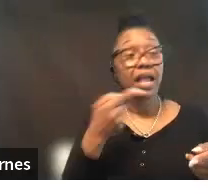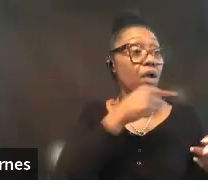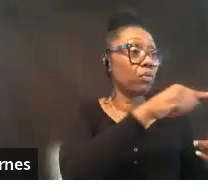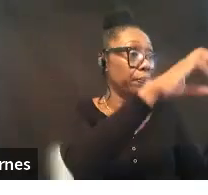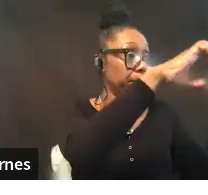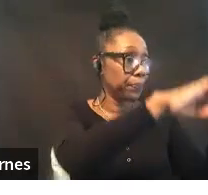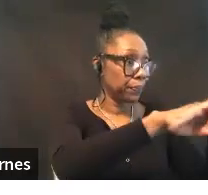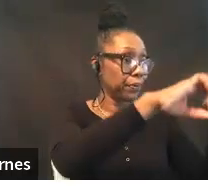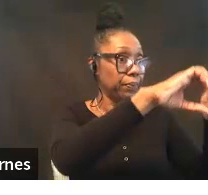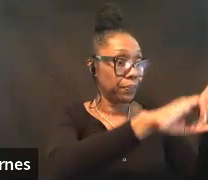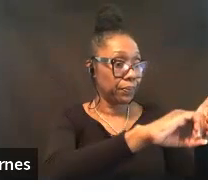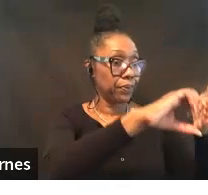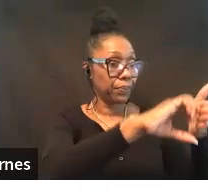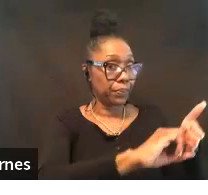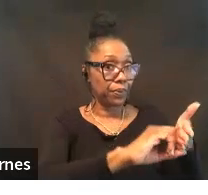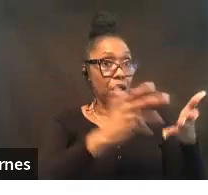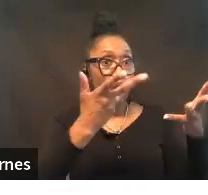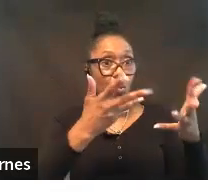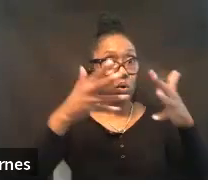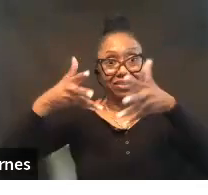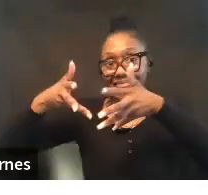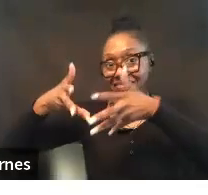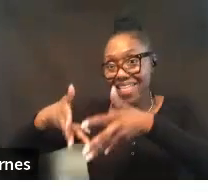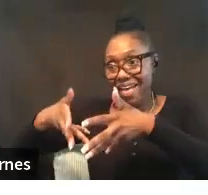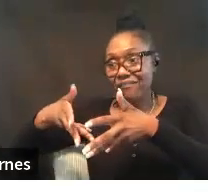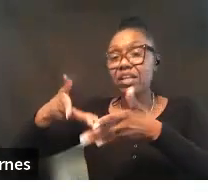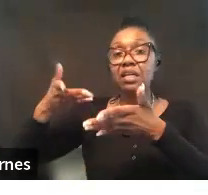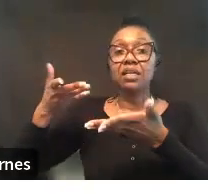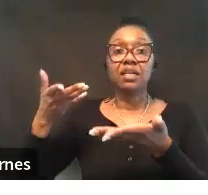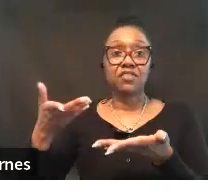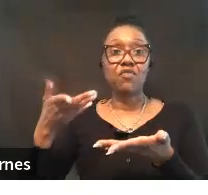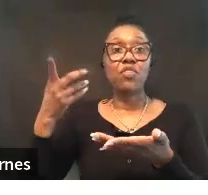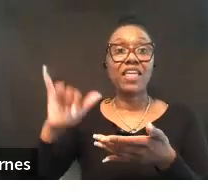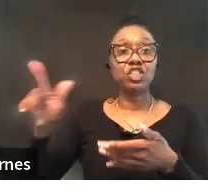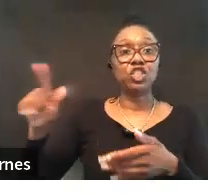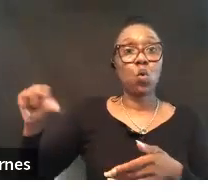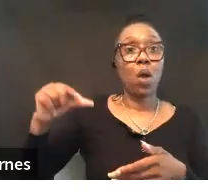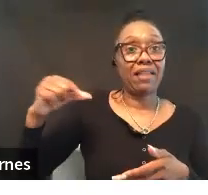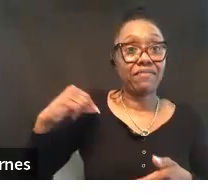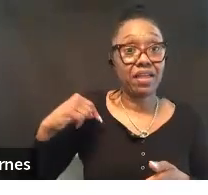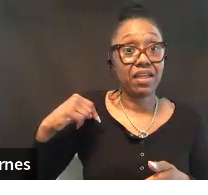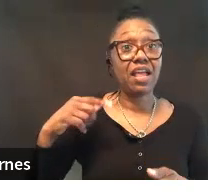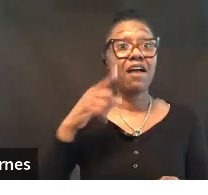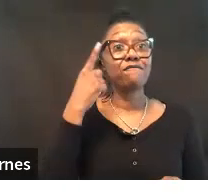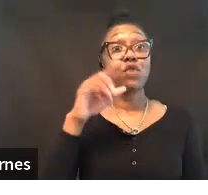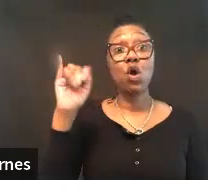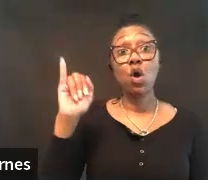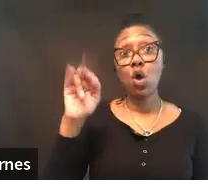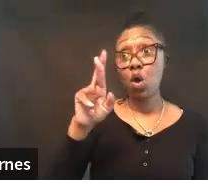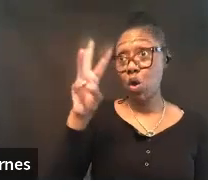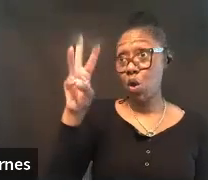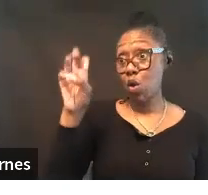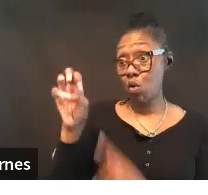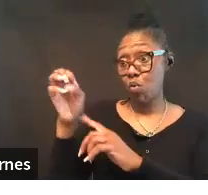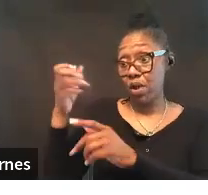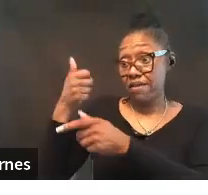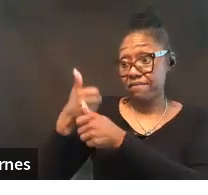To assess how much SSI that she is eligible for. Based upon the Yeah, just divided by 2.